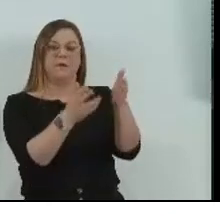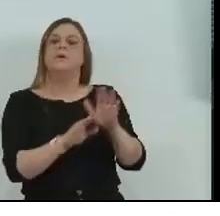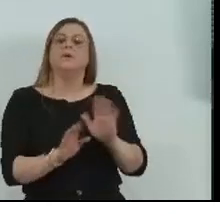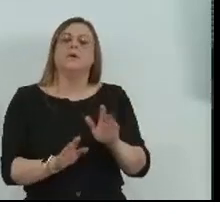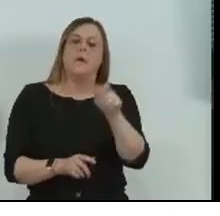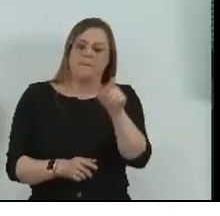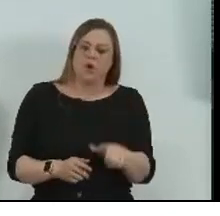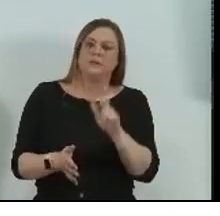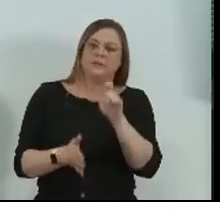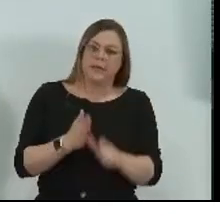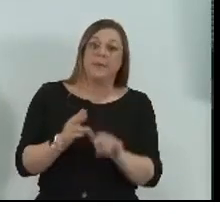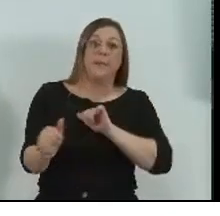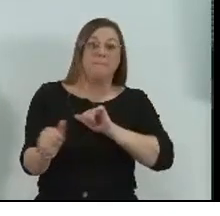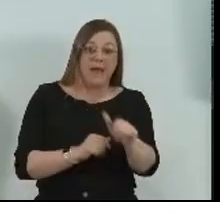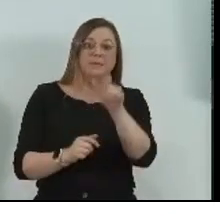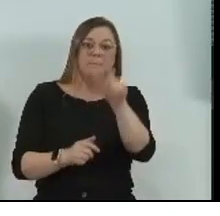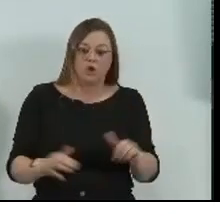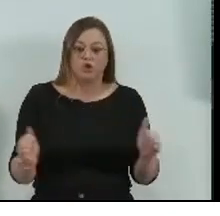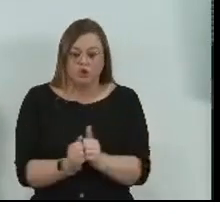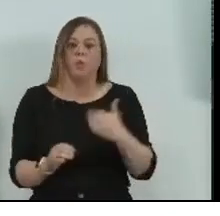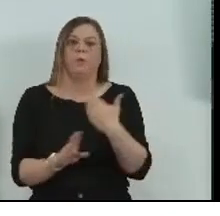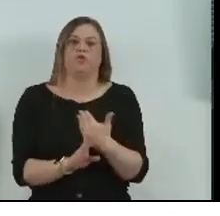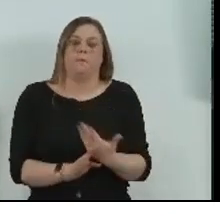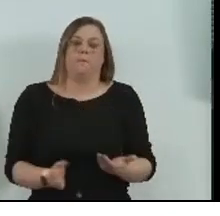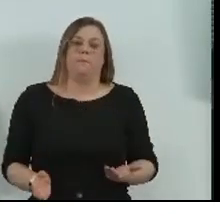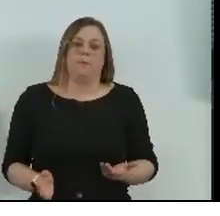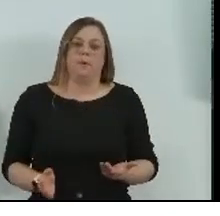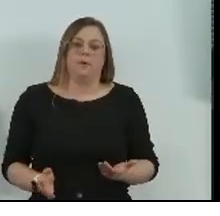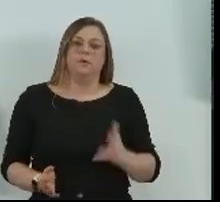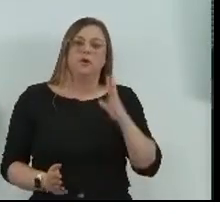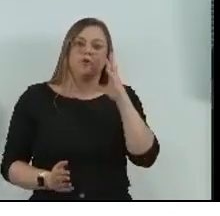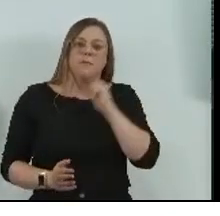They were also the best person for this role. So I remember coming away from that Channel 4